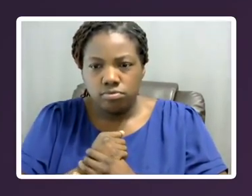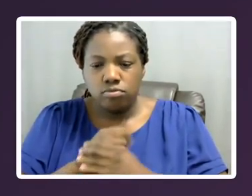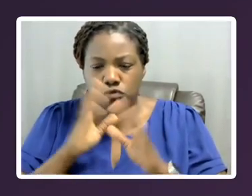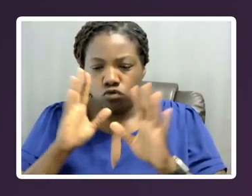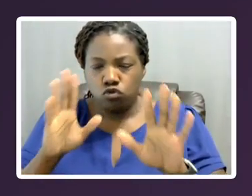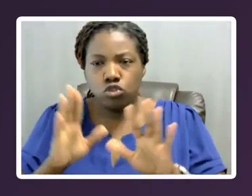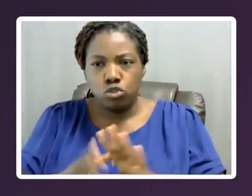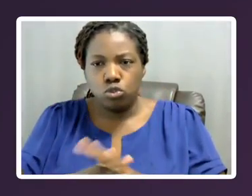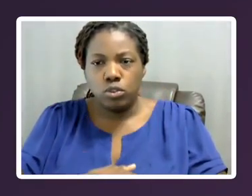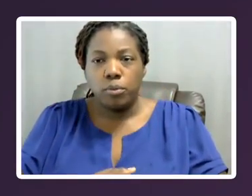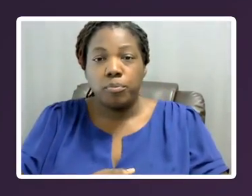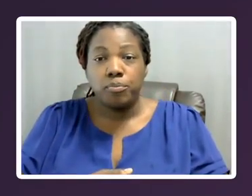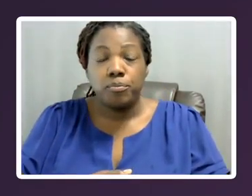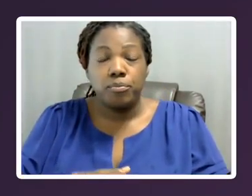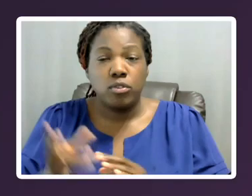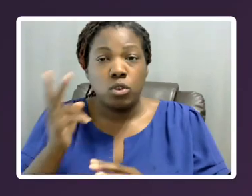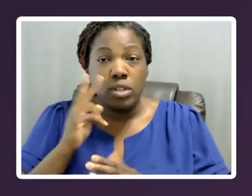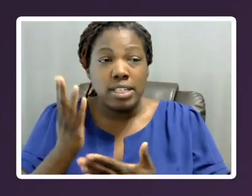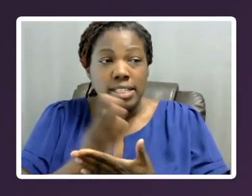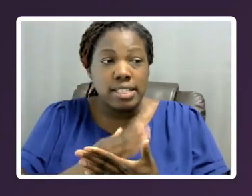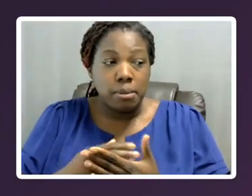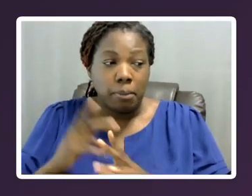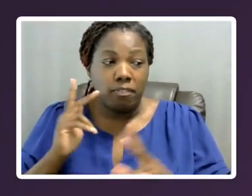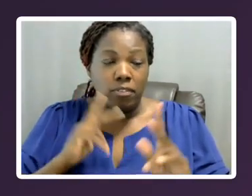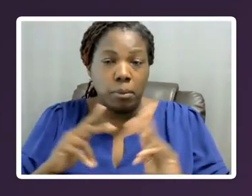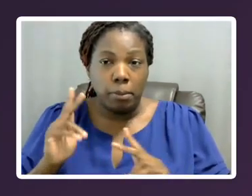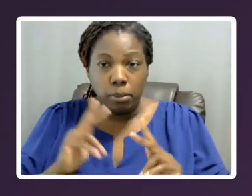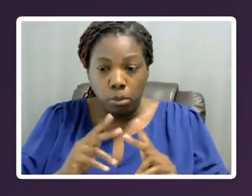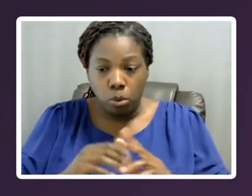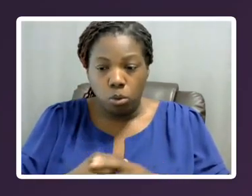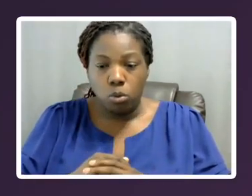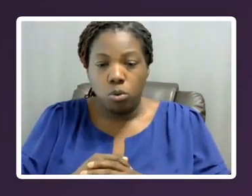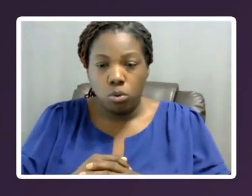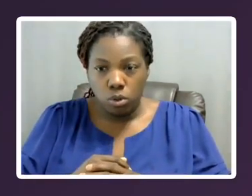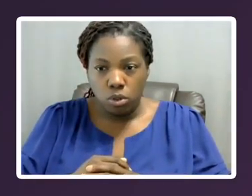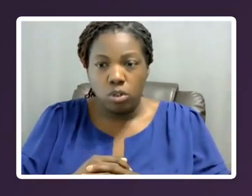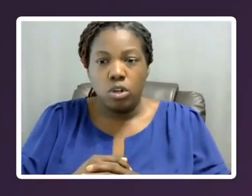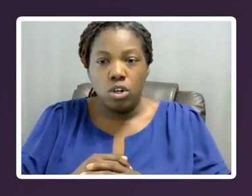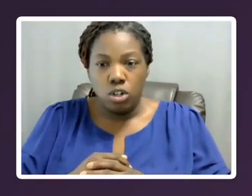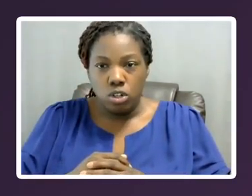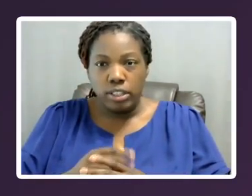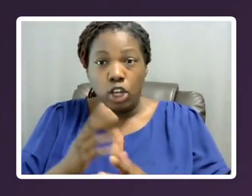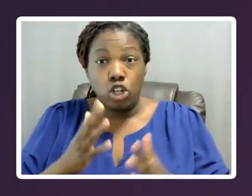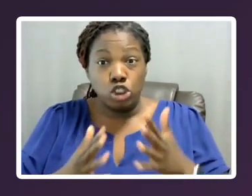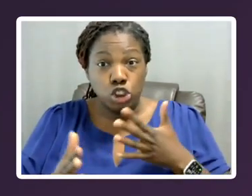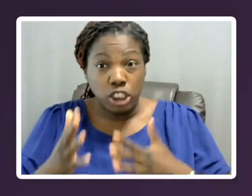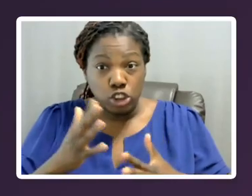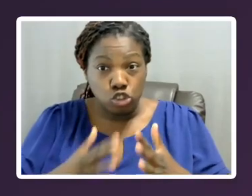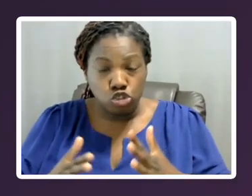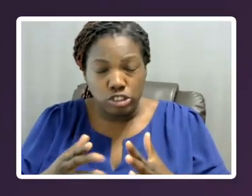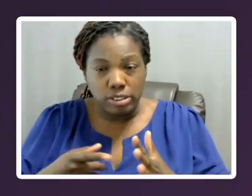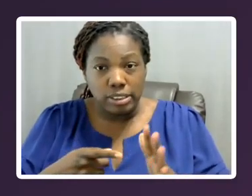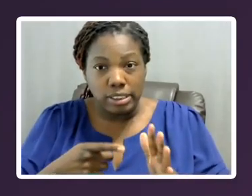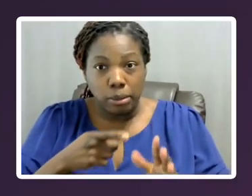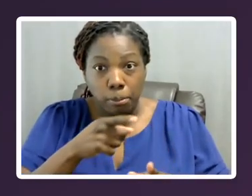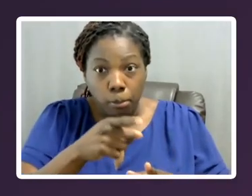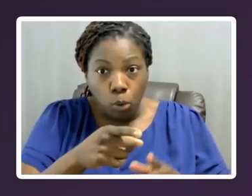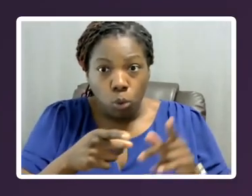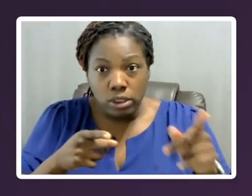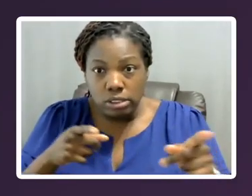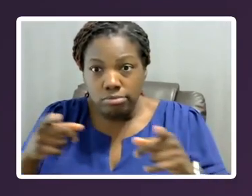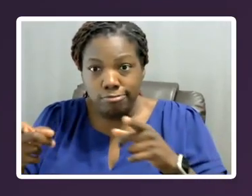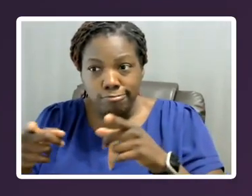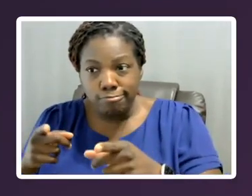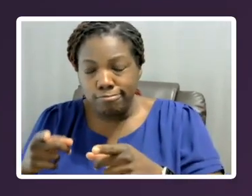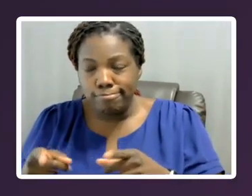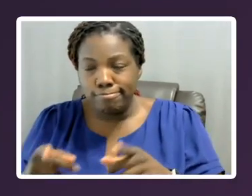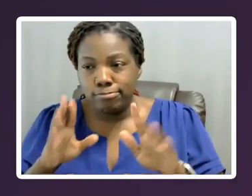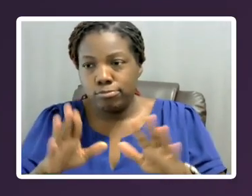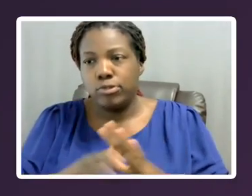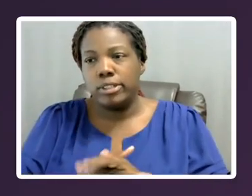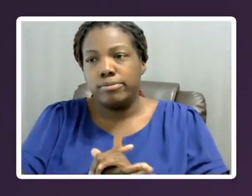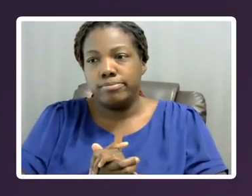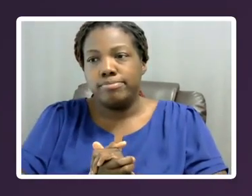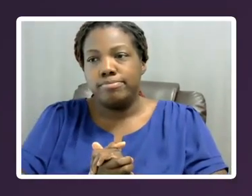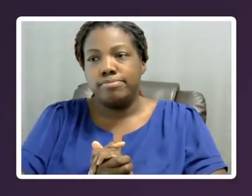see some of the figures are gesturing and pointing. Wonderful. So here, just based